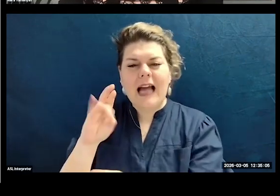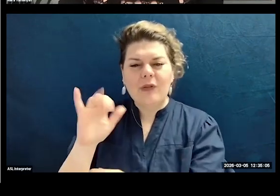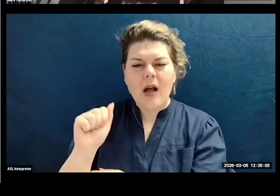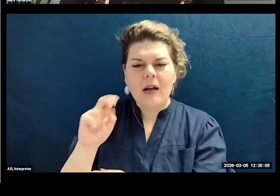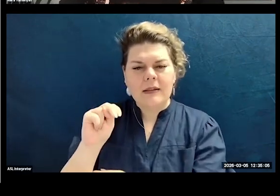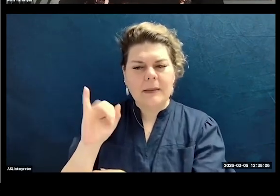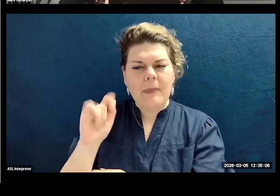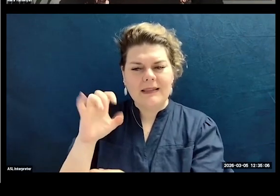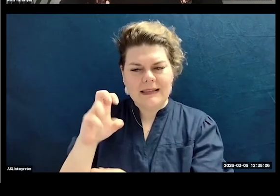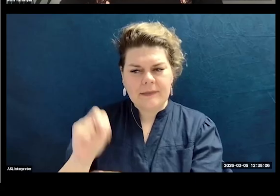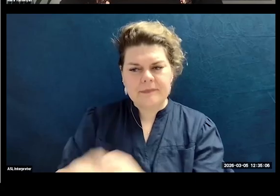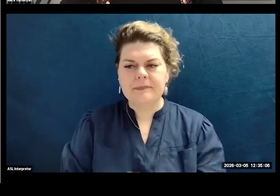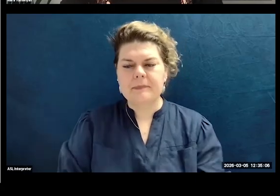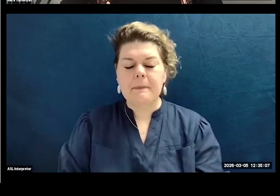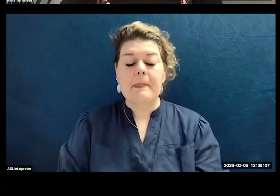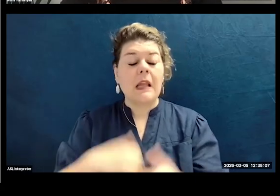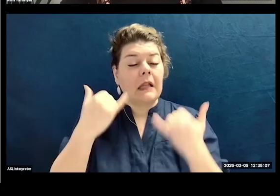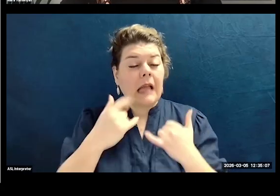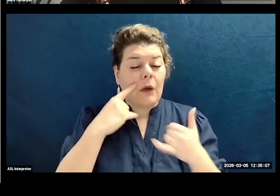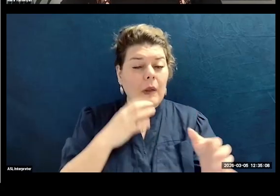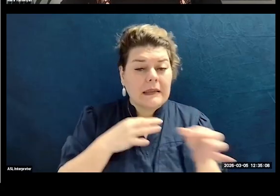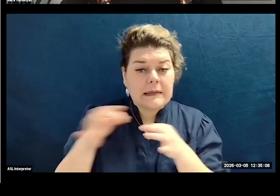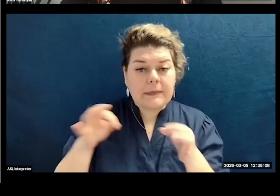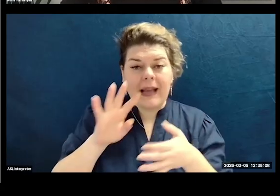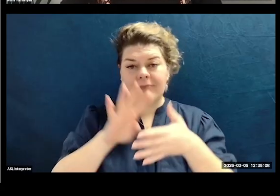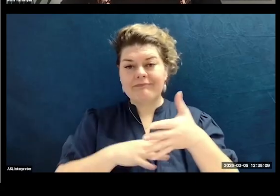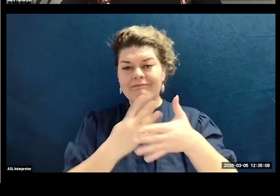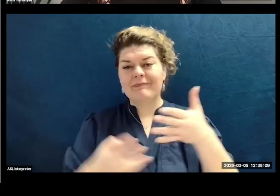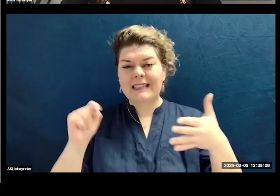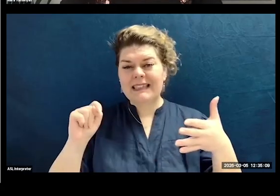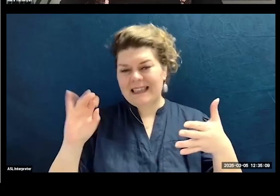And now I want to talk about tables a little bit here.